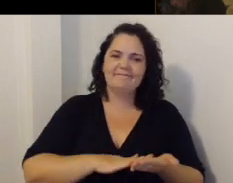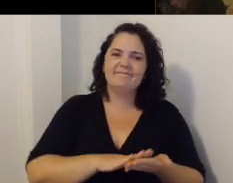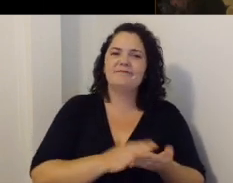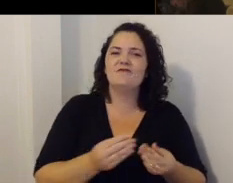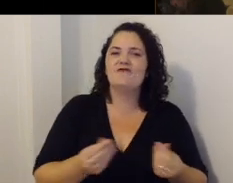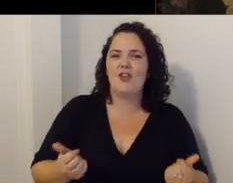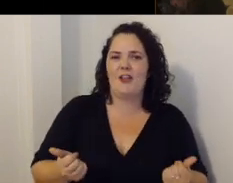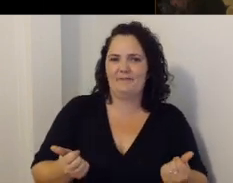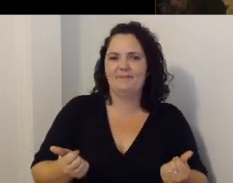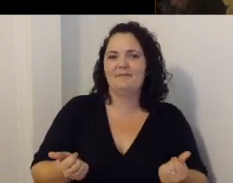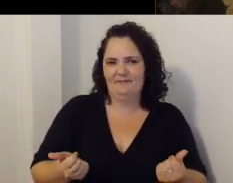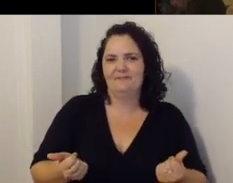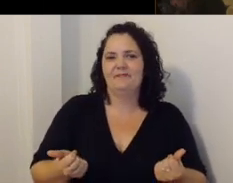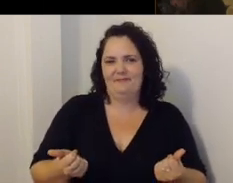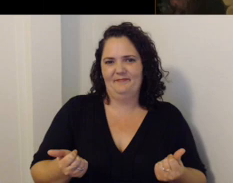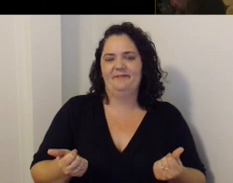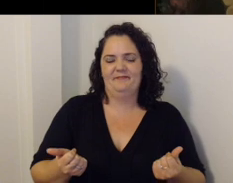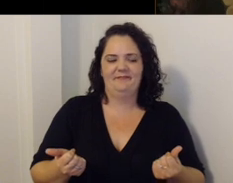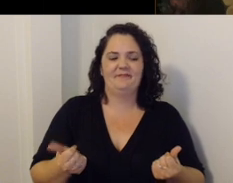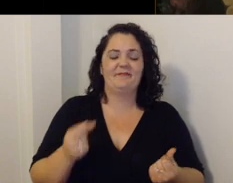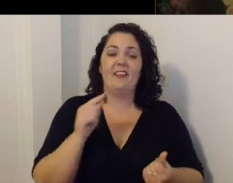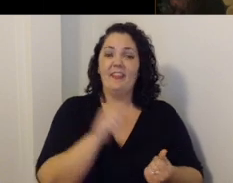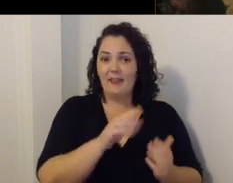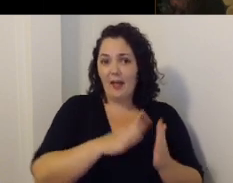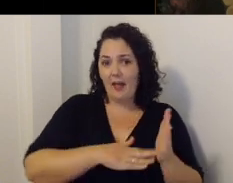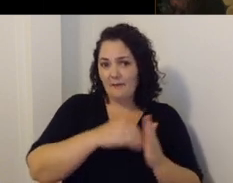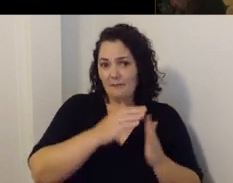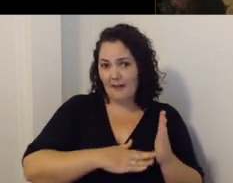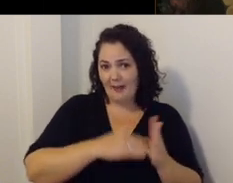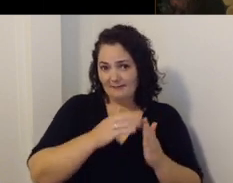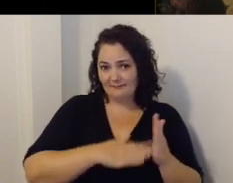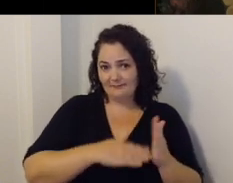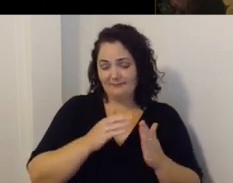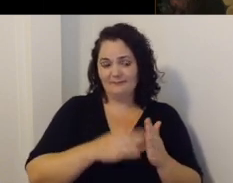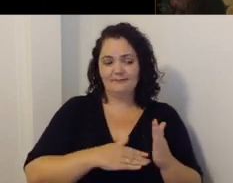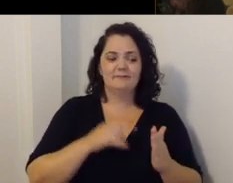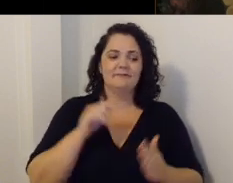for this particular painting that this painting unfortunately tragically has been deeply deeply